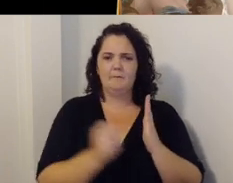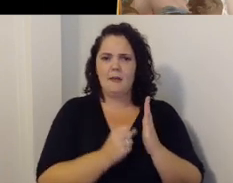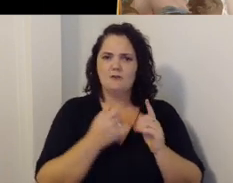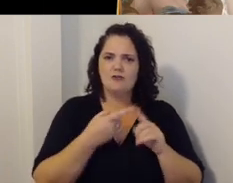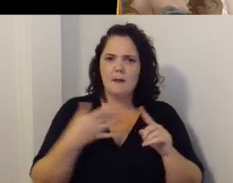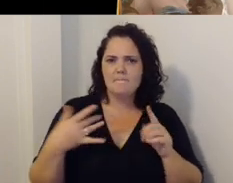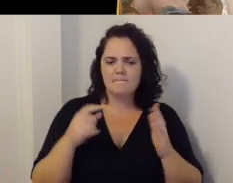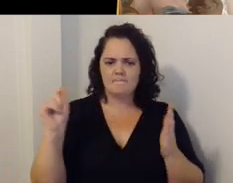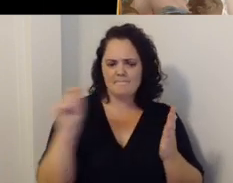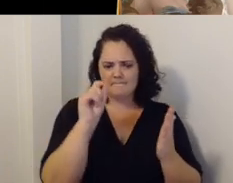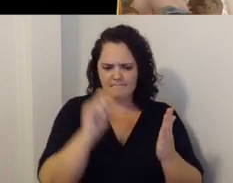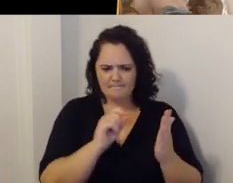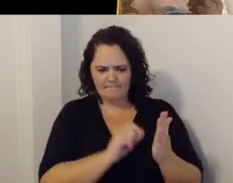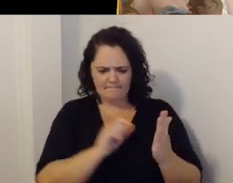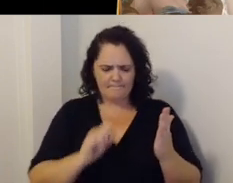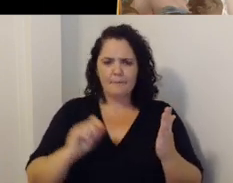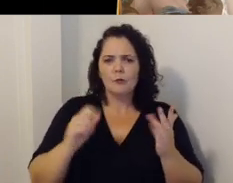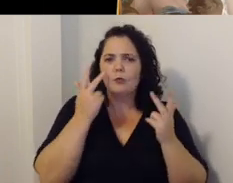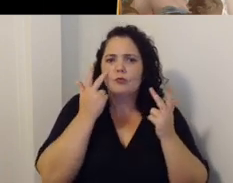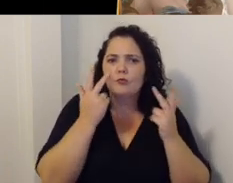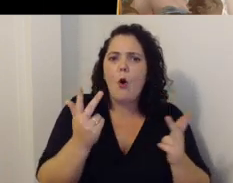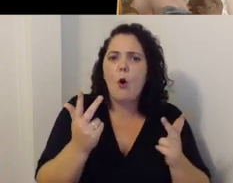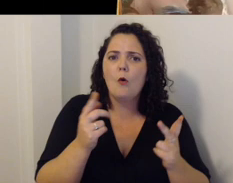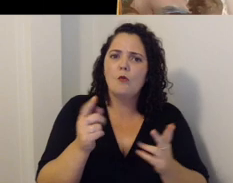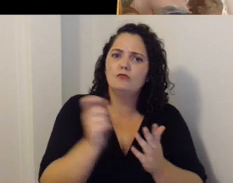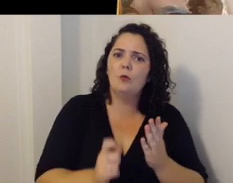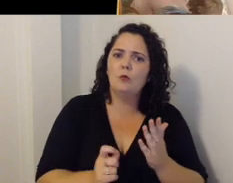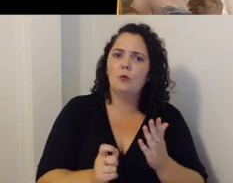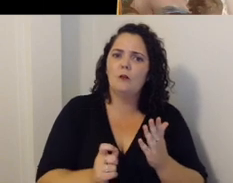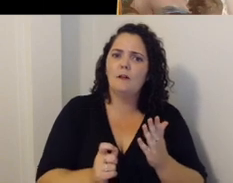hard outline, quite a harsh outline. That's what you won't see when you start to get in these